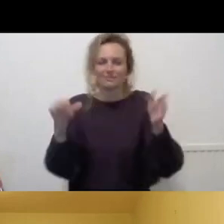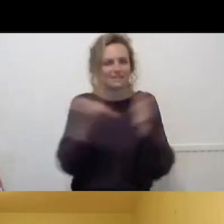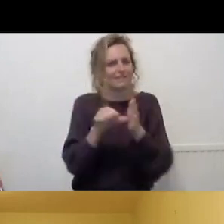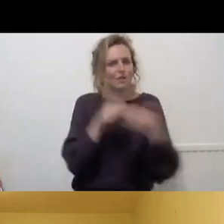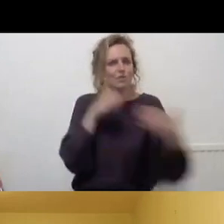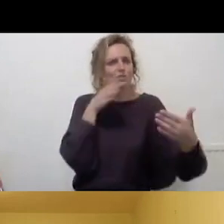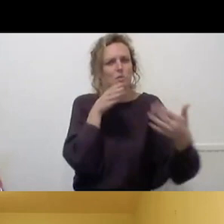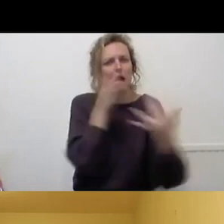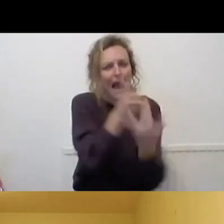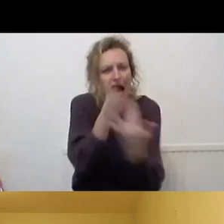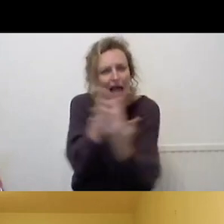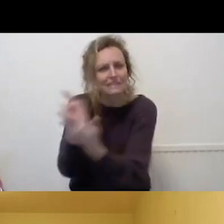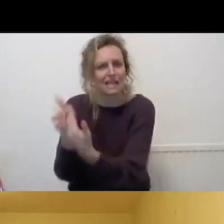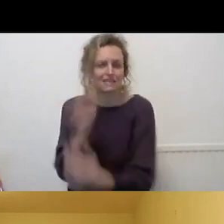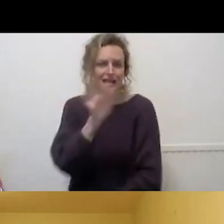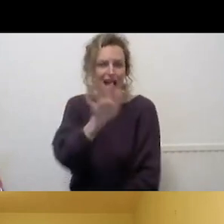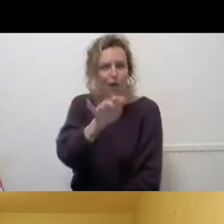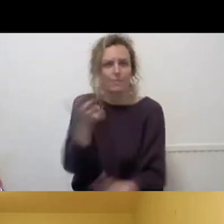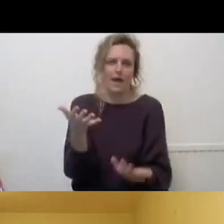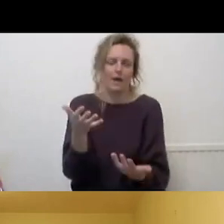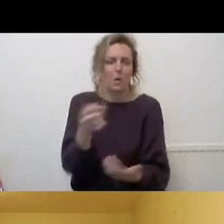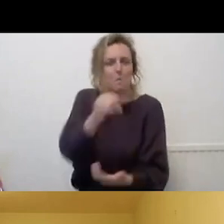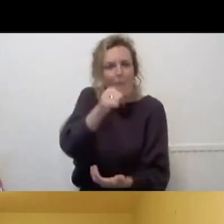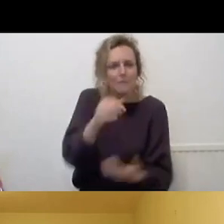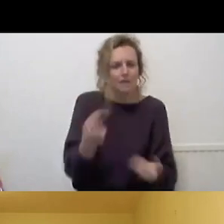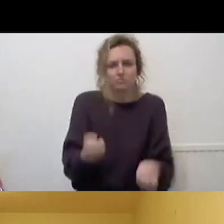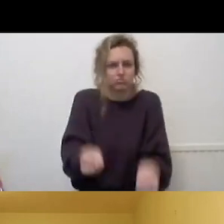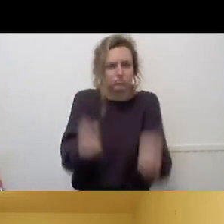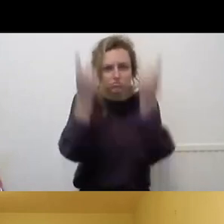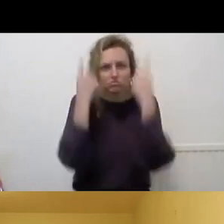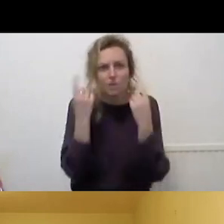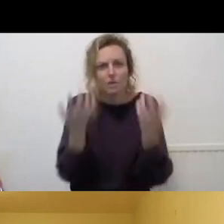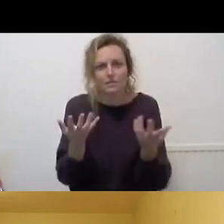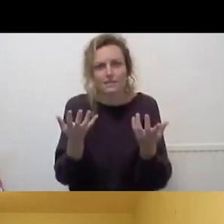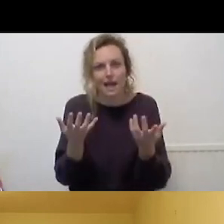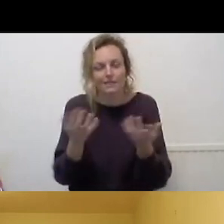in a way that's familiar or easy to access. This means we may turn to sources that are not reliable